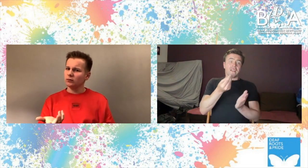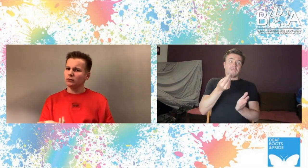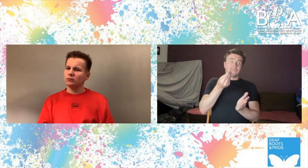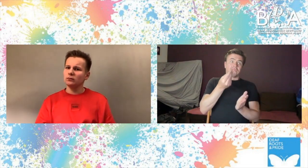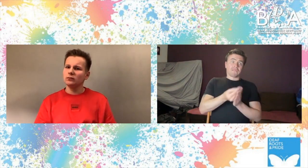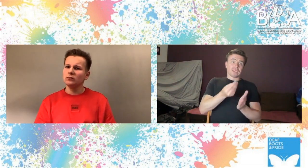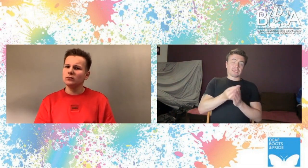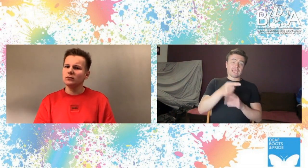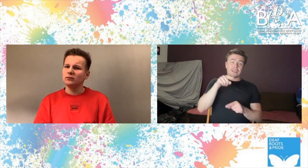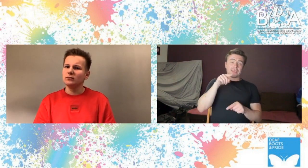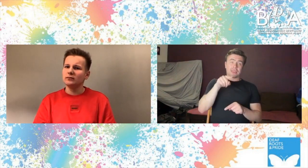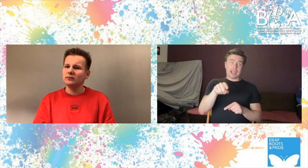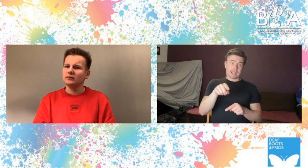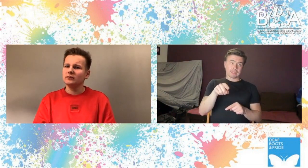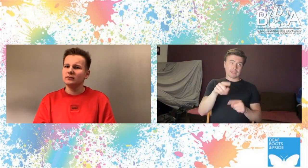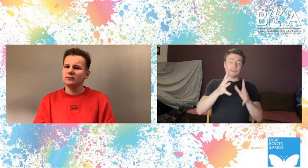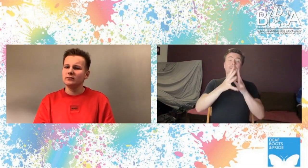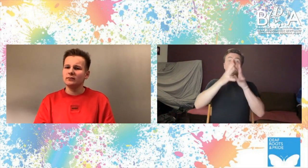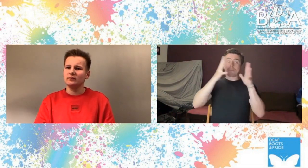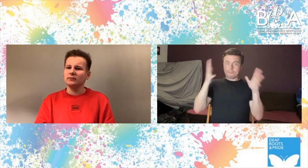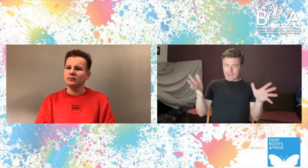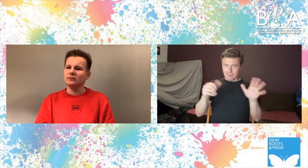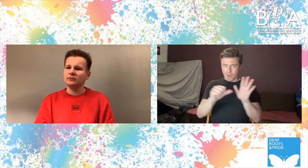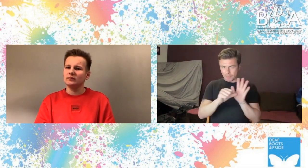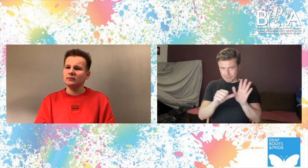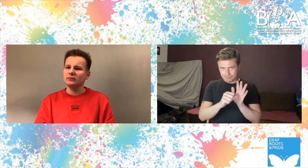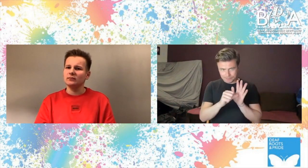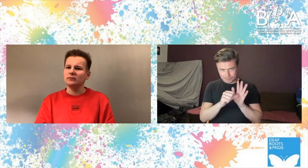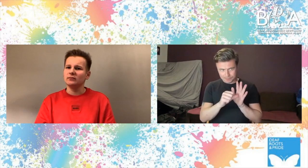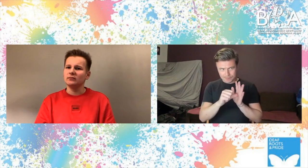I suppose you have to have a budget for that. How do you manage that?